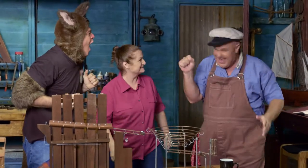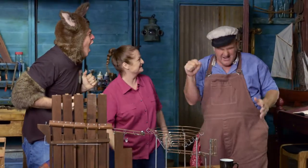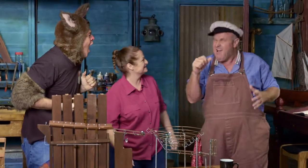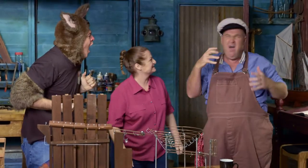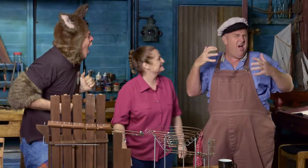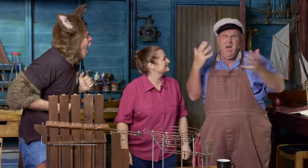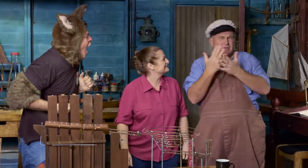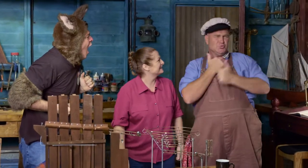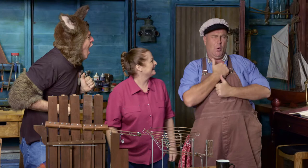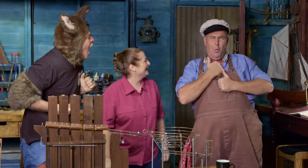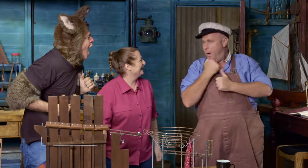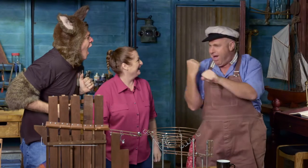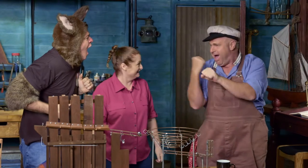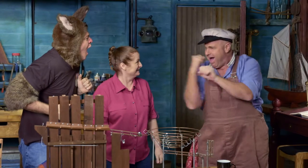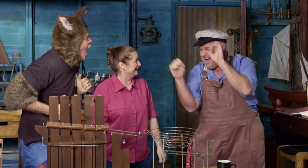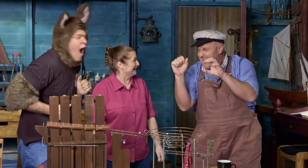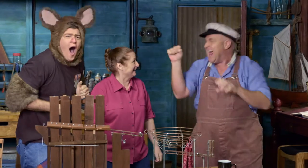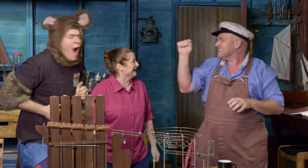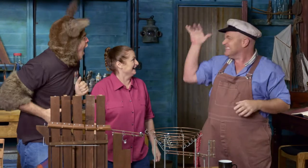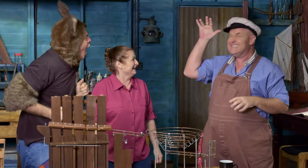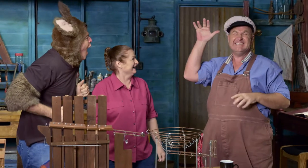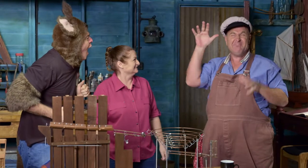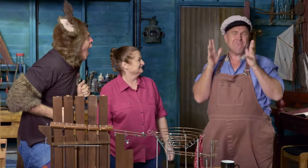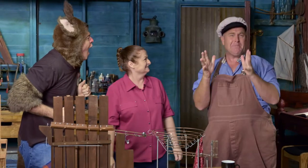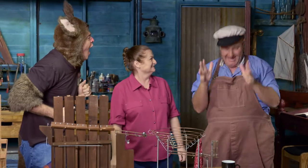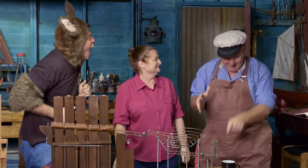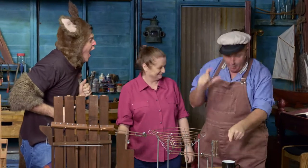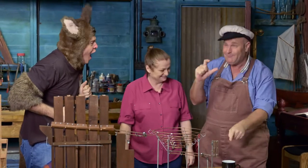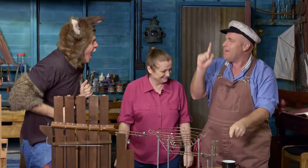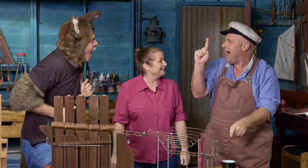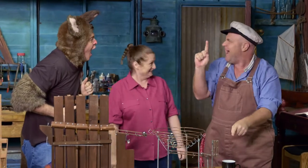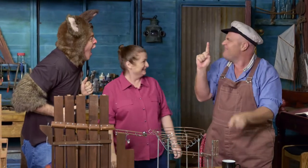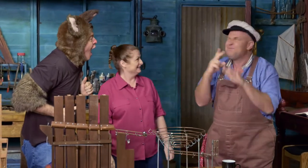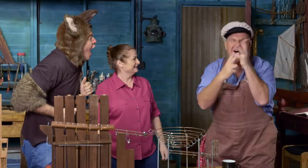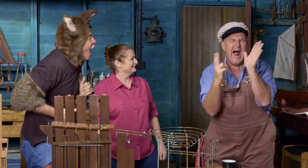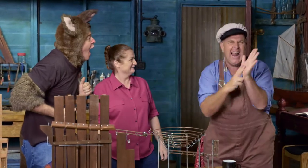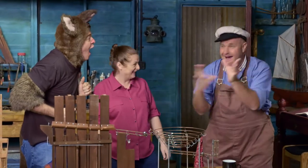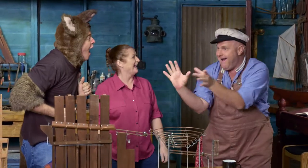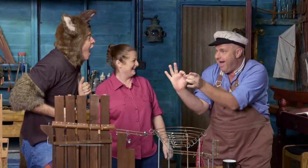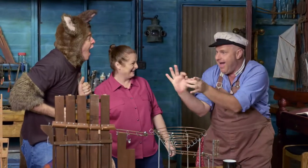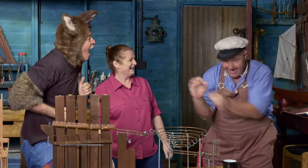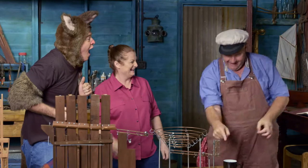Oh, I really enjoyed making this. I know it's a bit silly just for a cup of coffee, but it was a lot of fun making it.